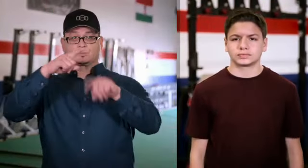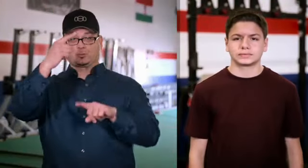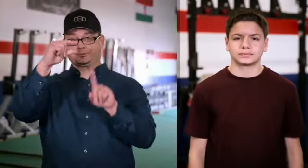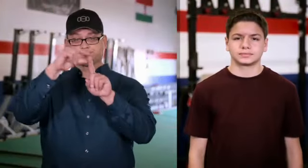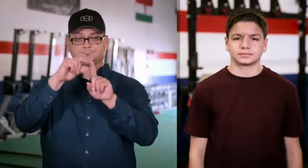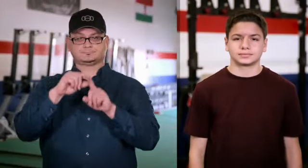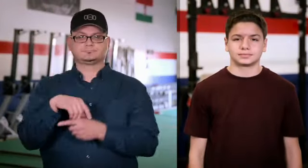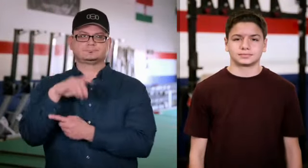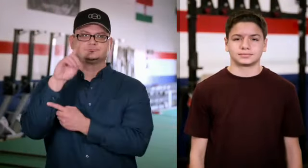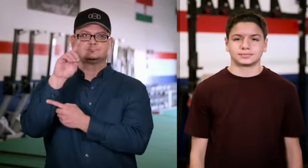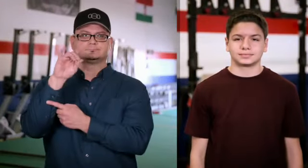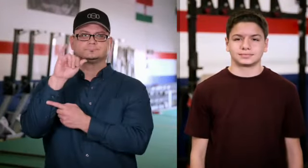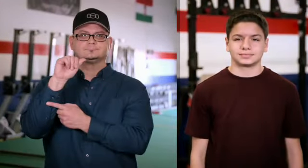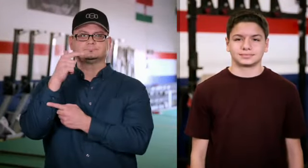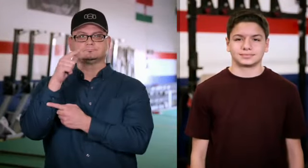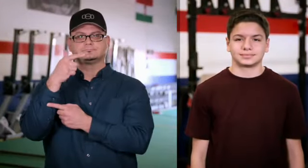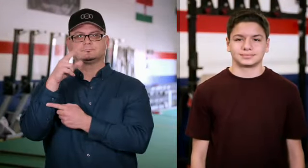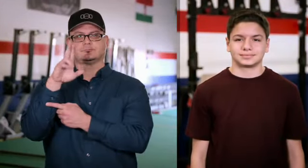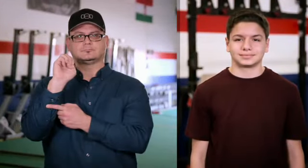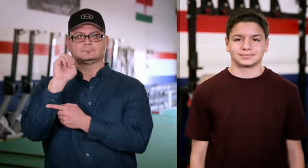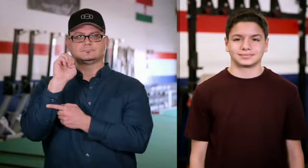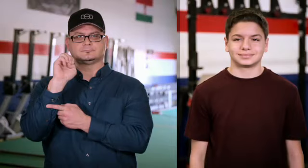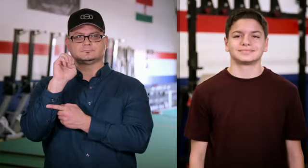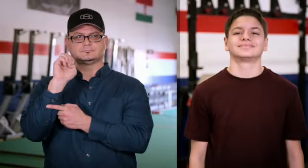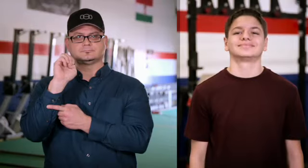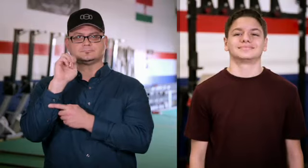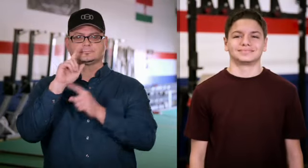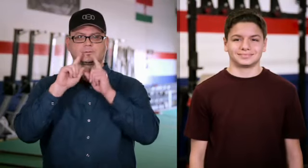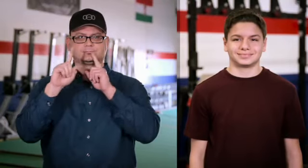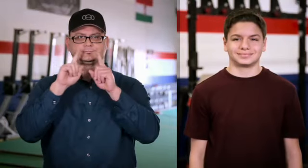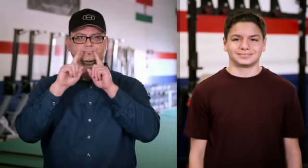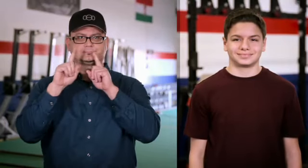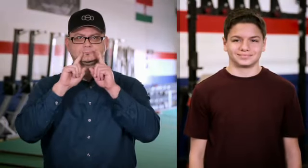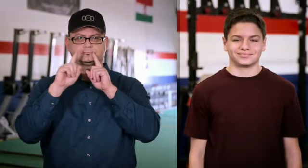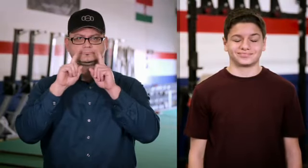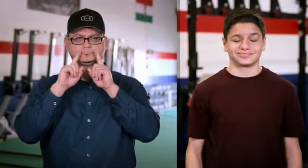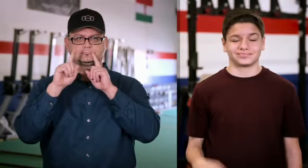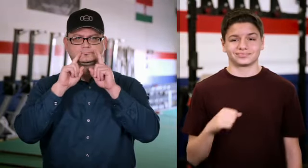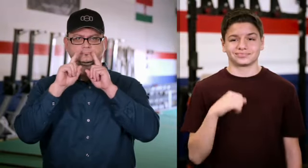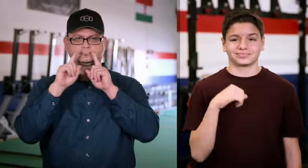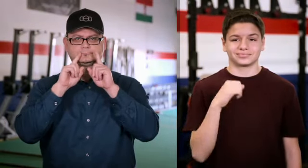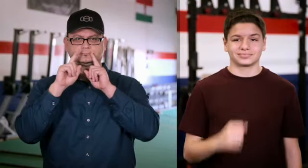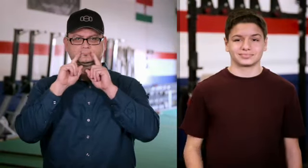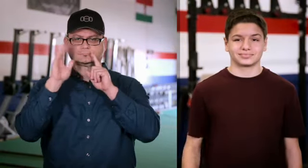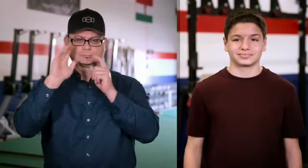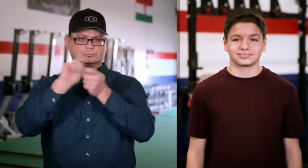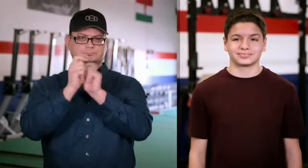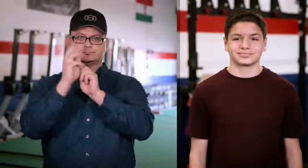My answer to that is dialogue. Dialogue.